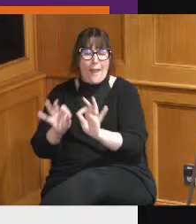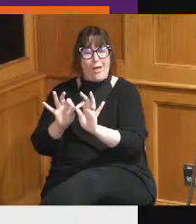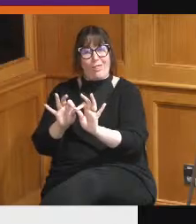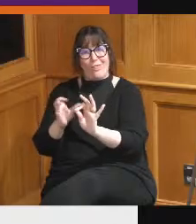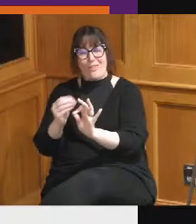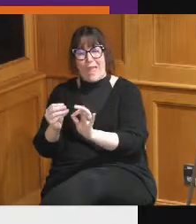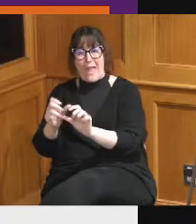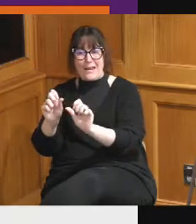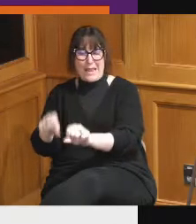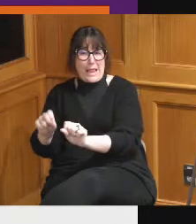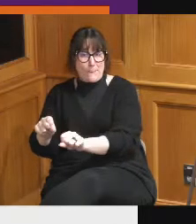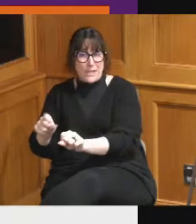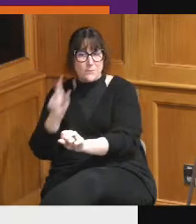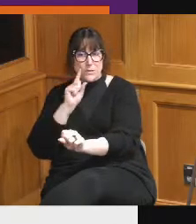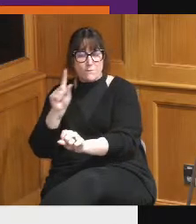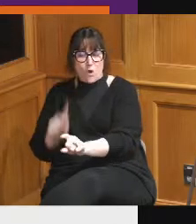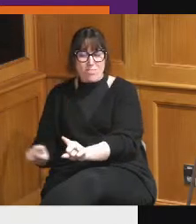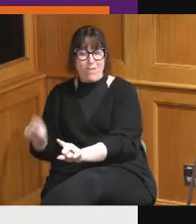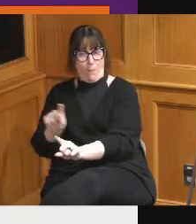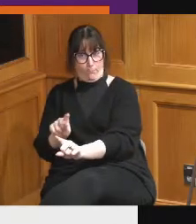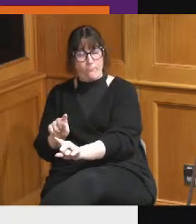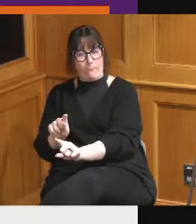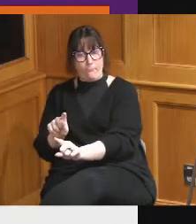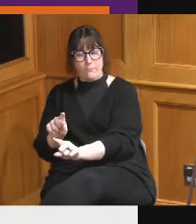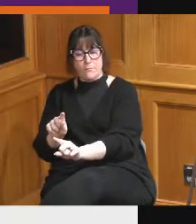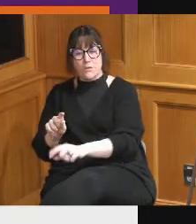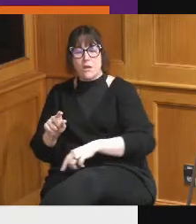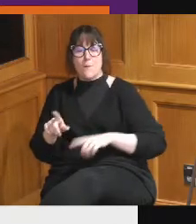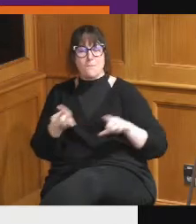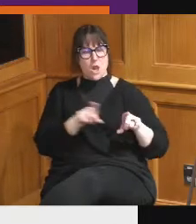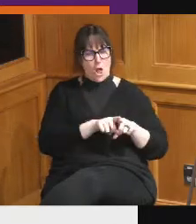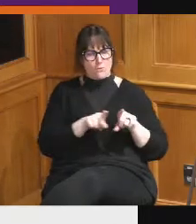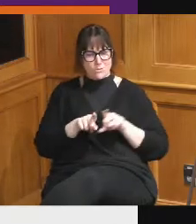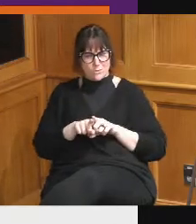and minority developers but then there also was a very sort of and this was sort of the